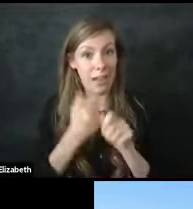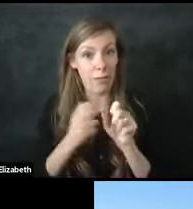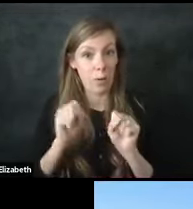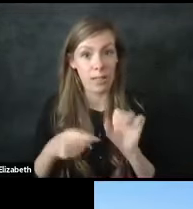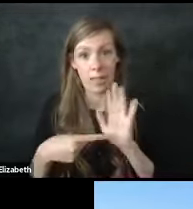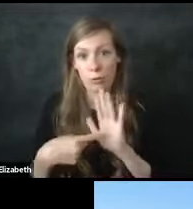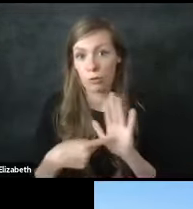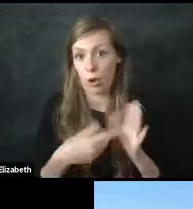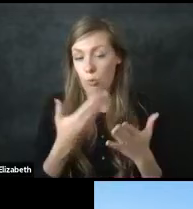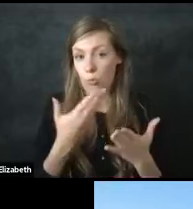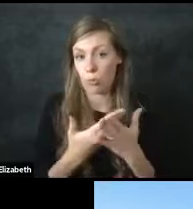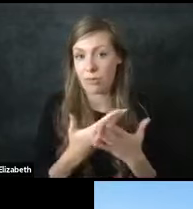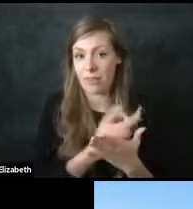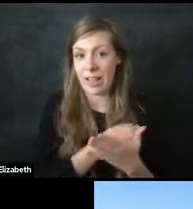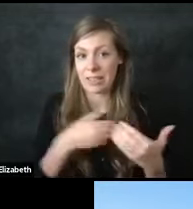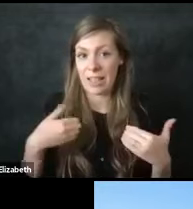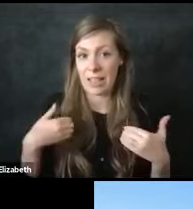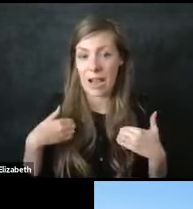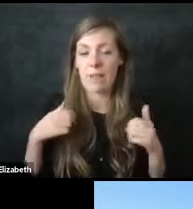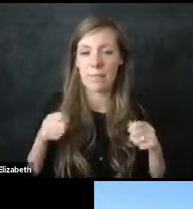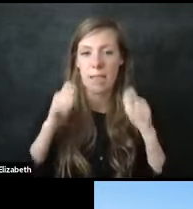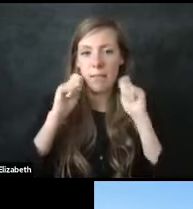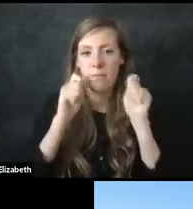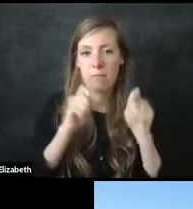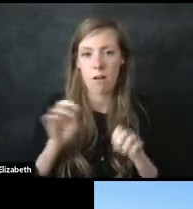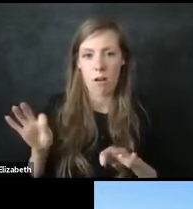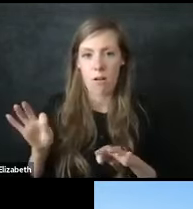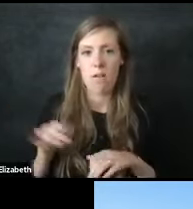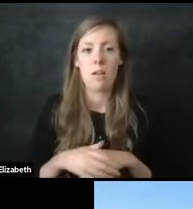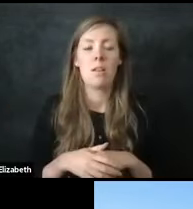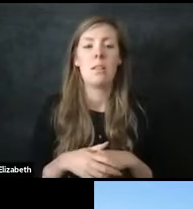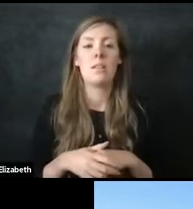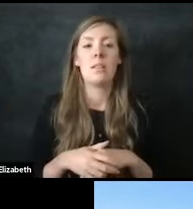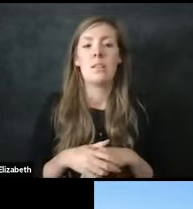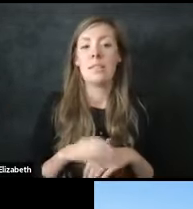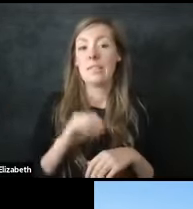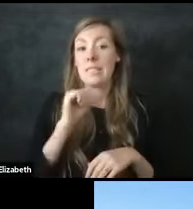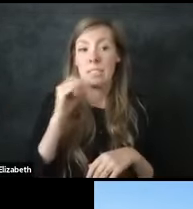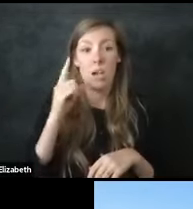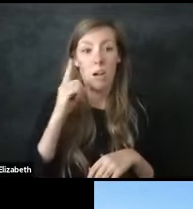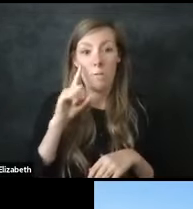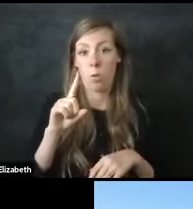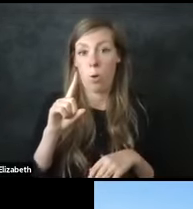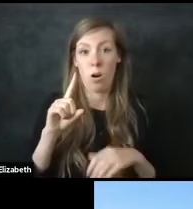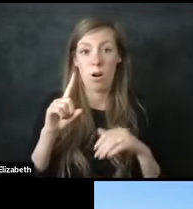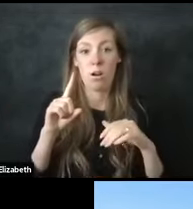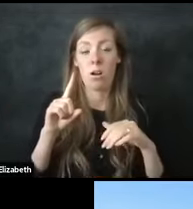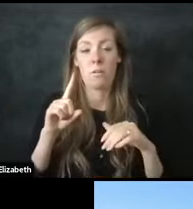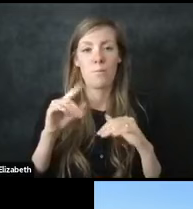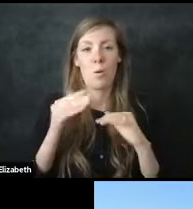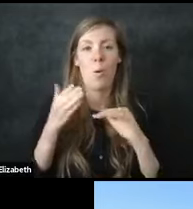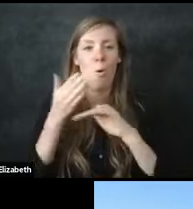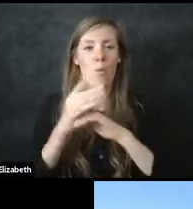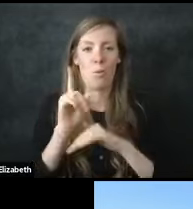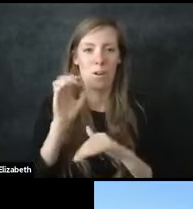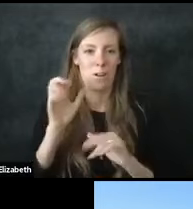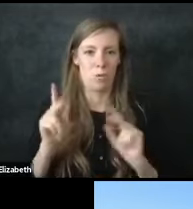been vaccinated, this applies to groups of not more than 100 individuals and businesses still have the option of requiring everyone to wear